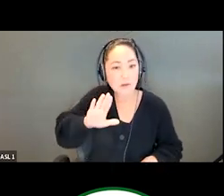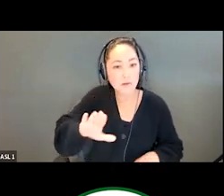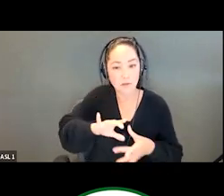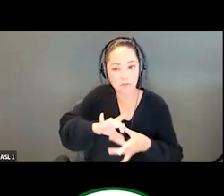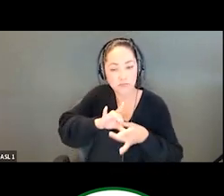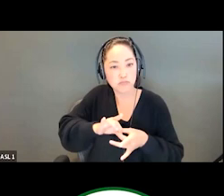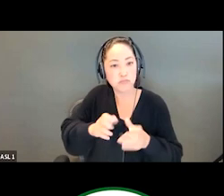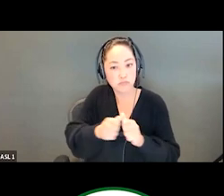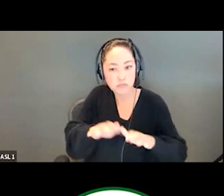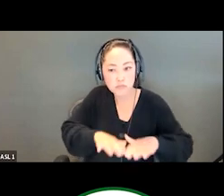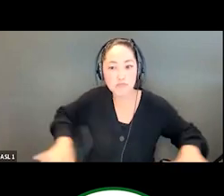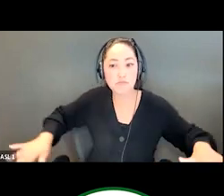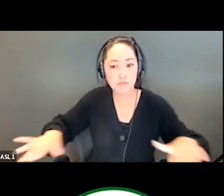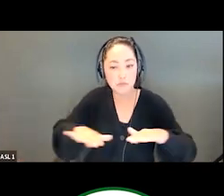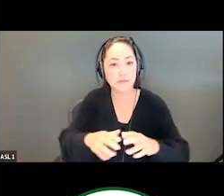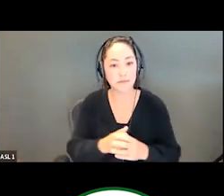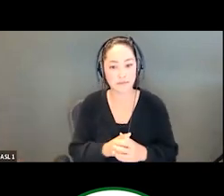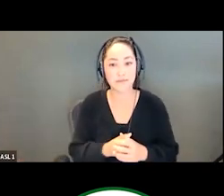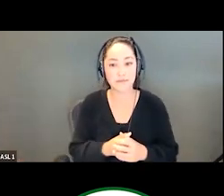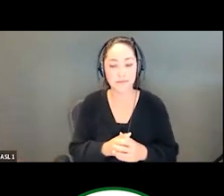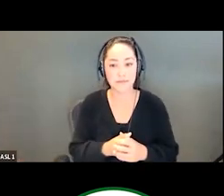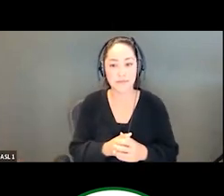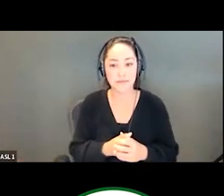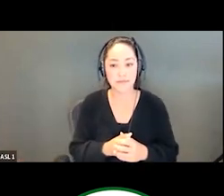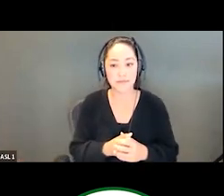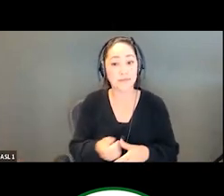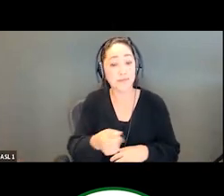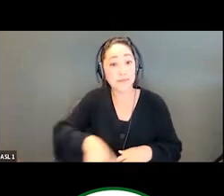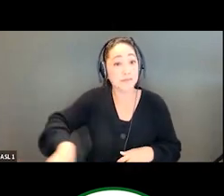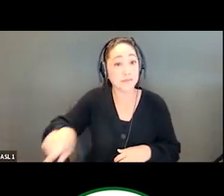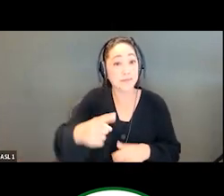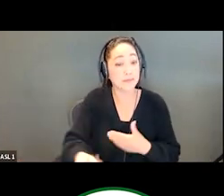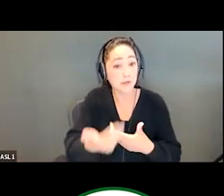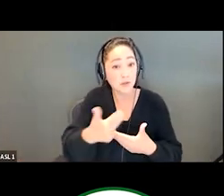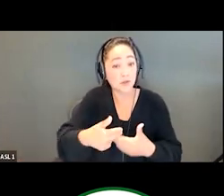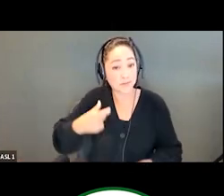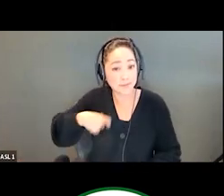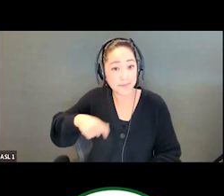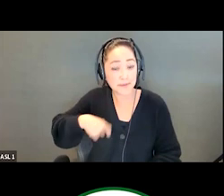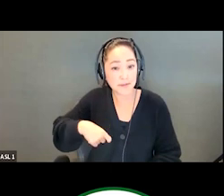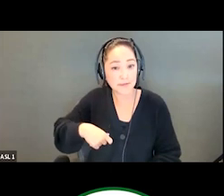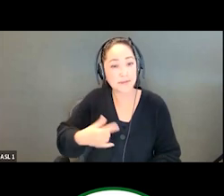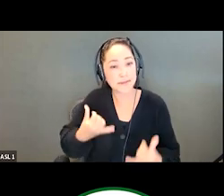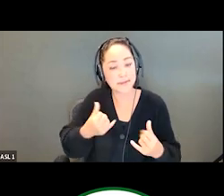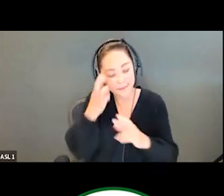With the land where you reside. As you attend this conference, Let us pay respects to the